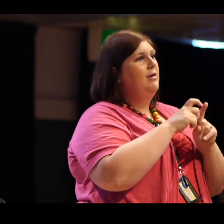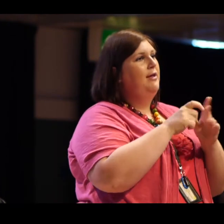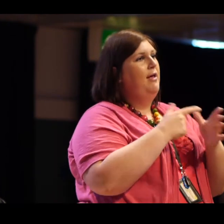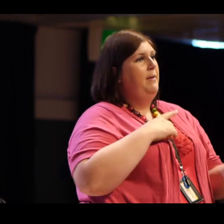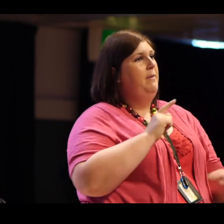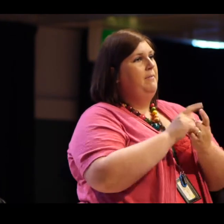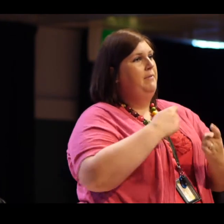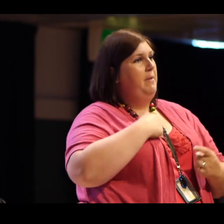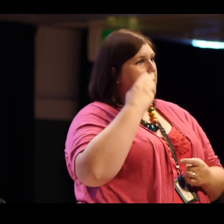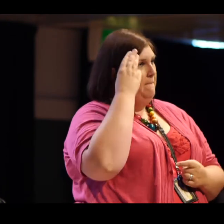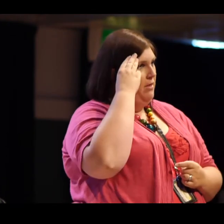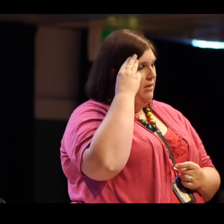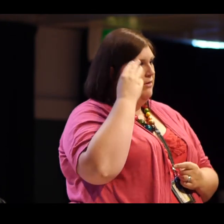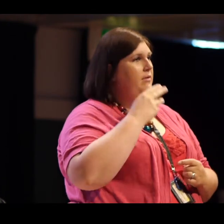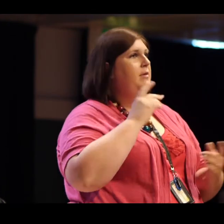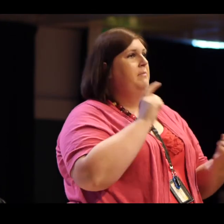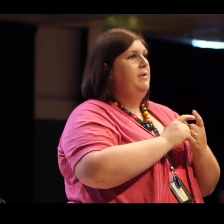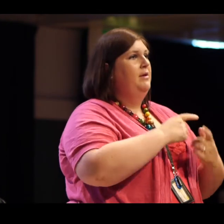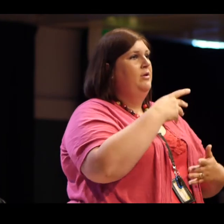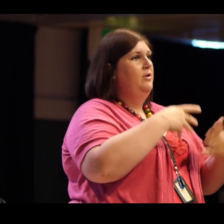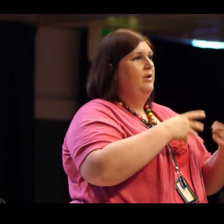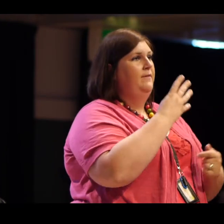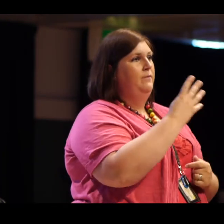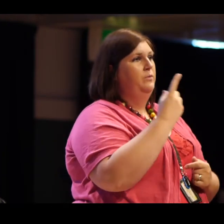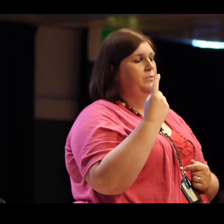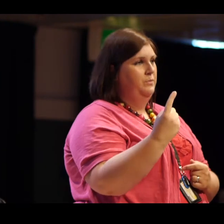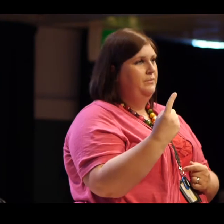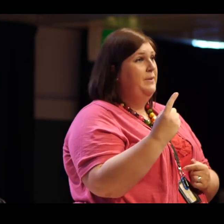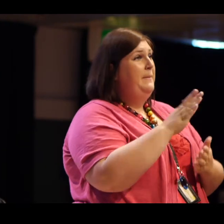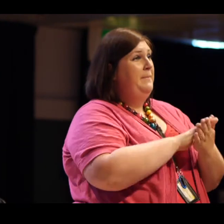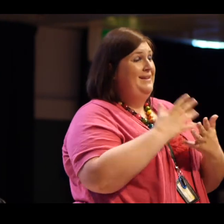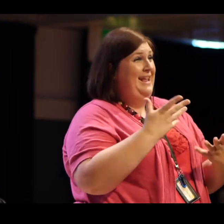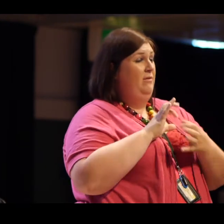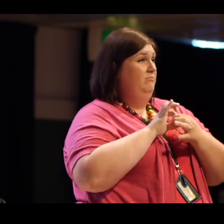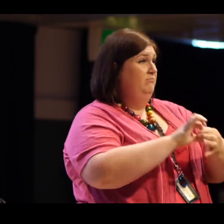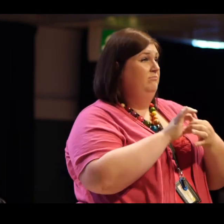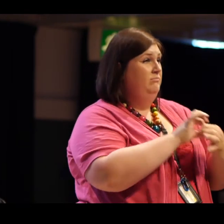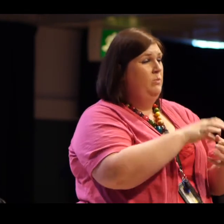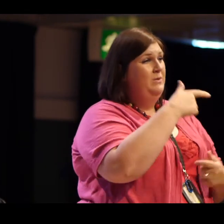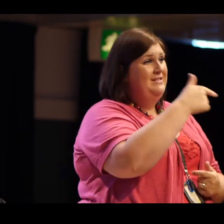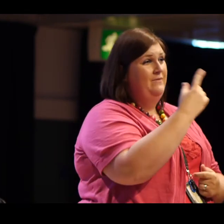they met in 1941, which means they've been together for 72 years,